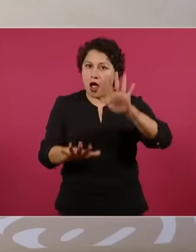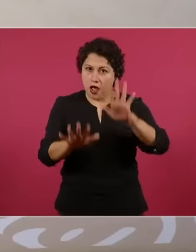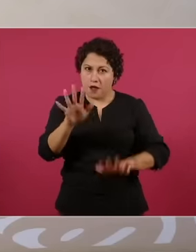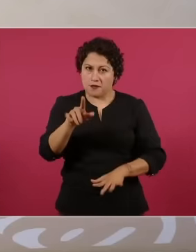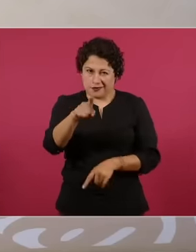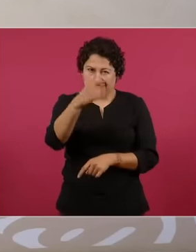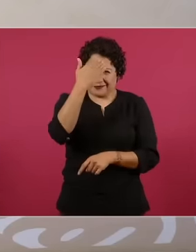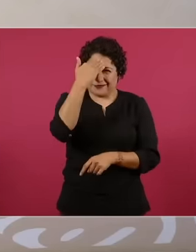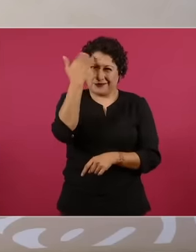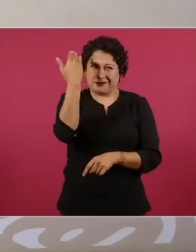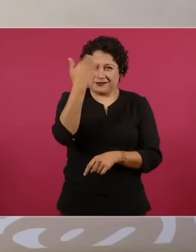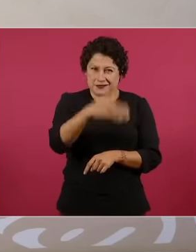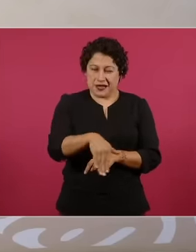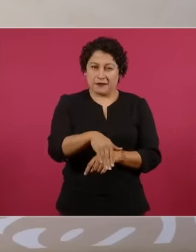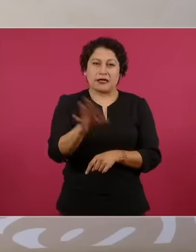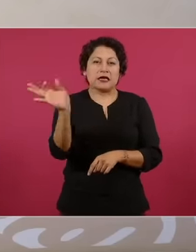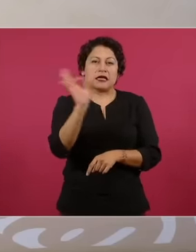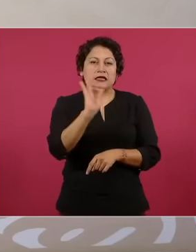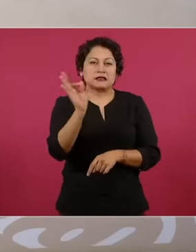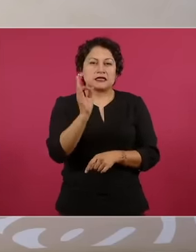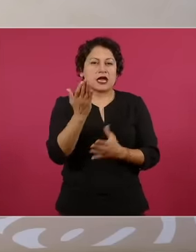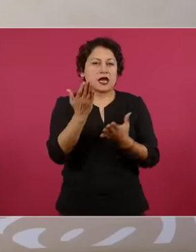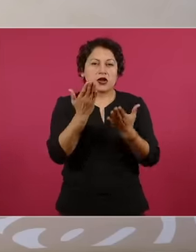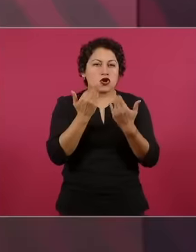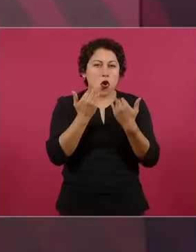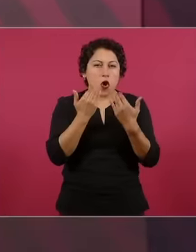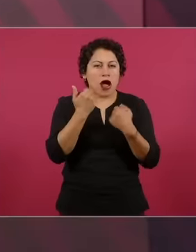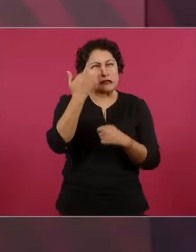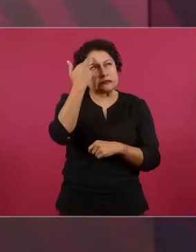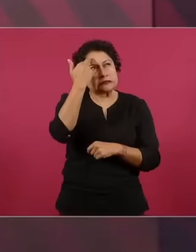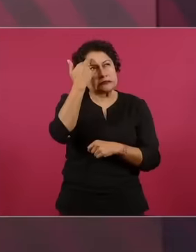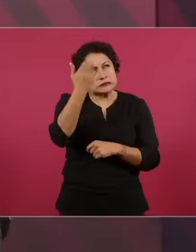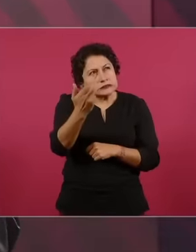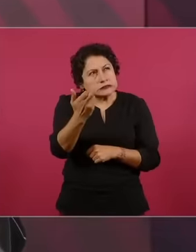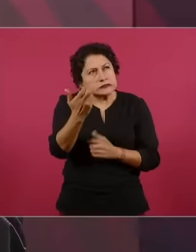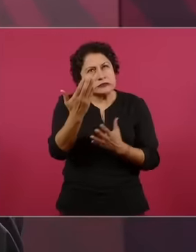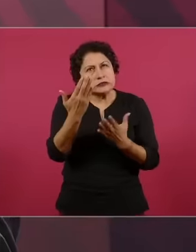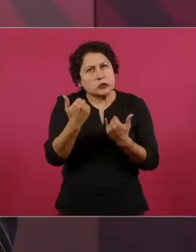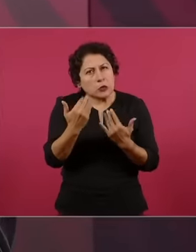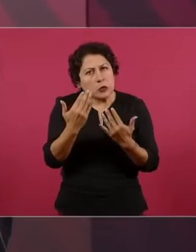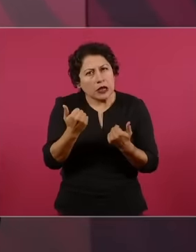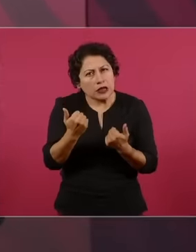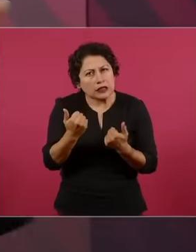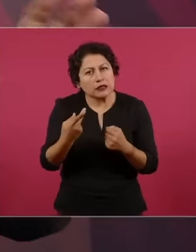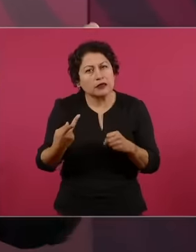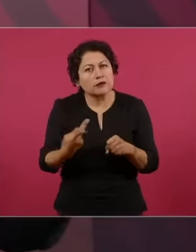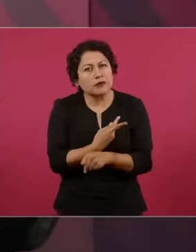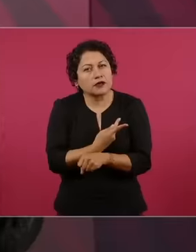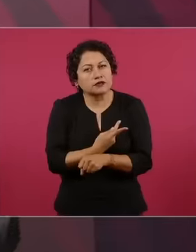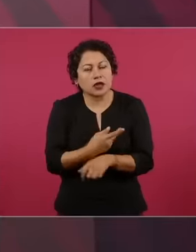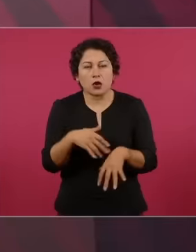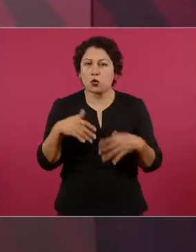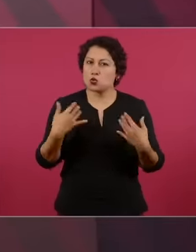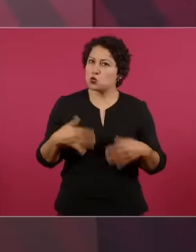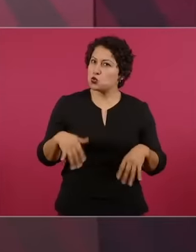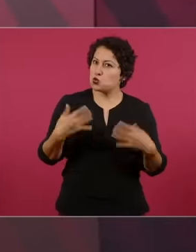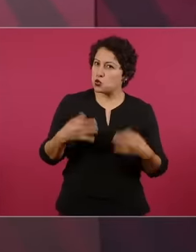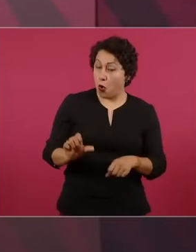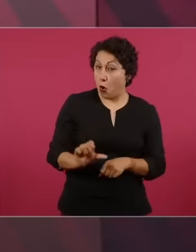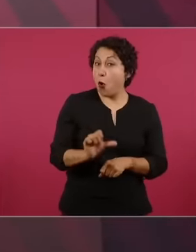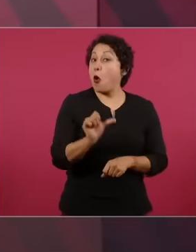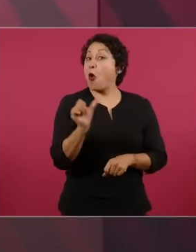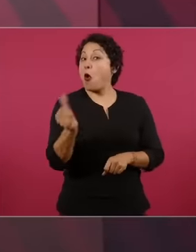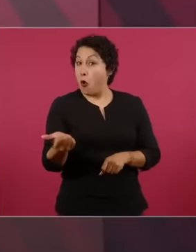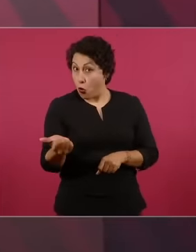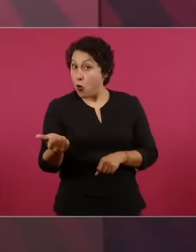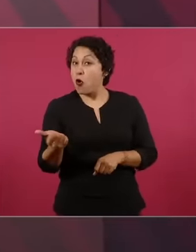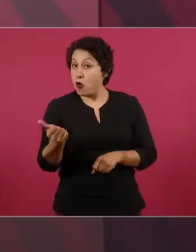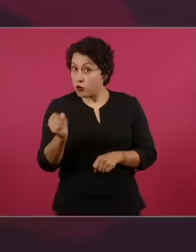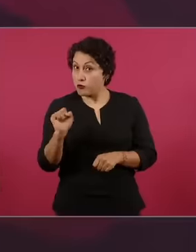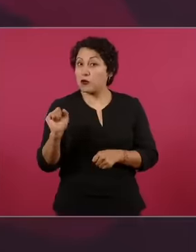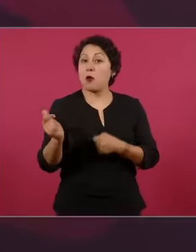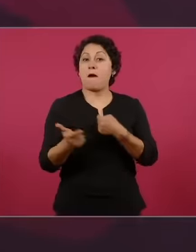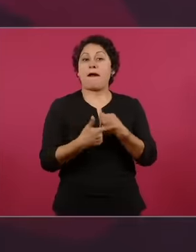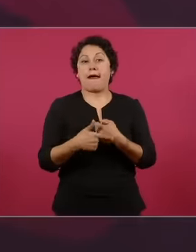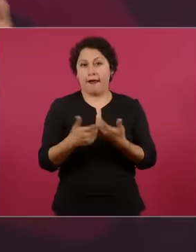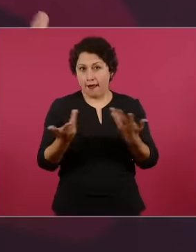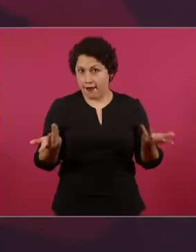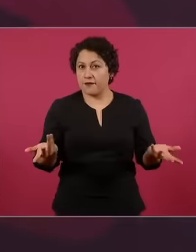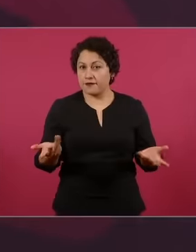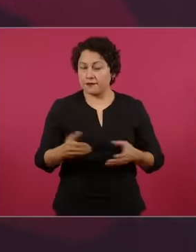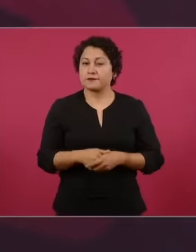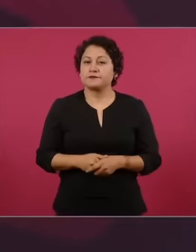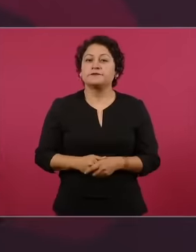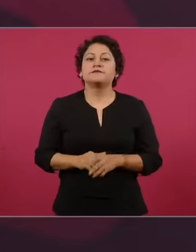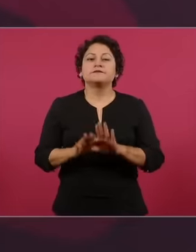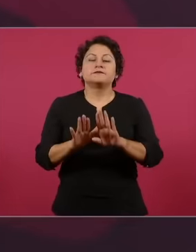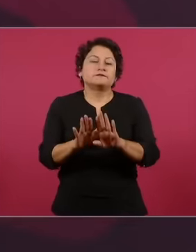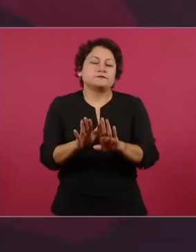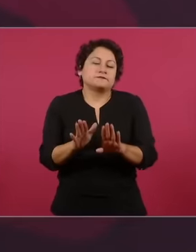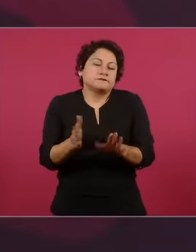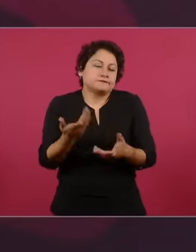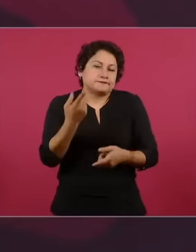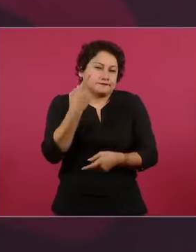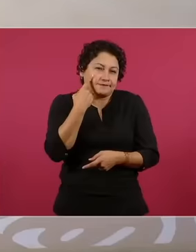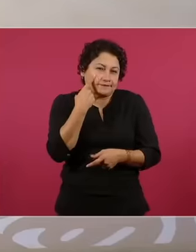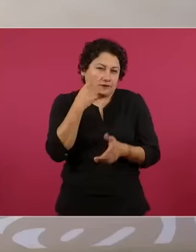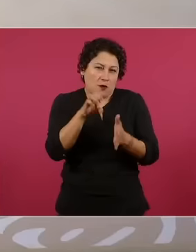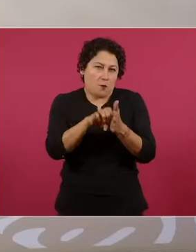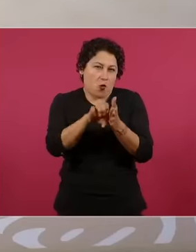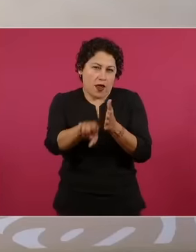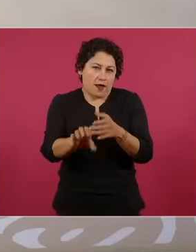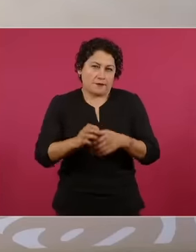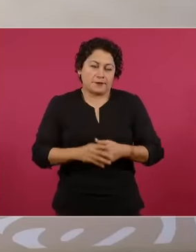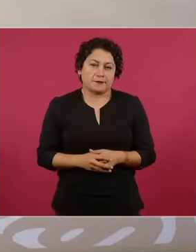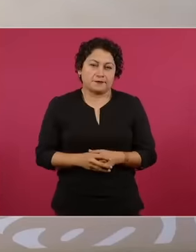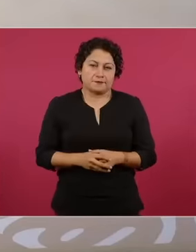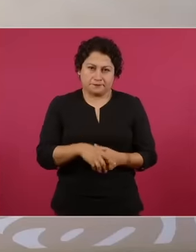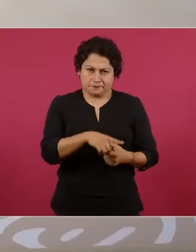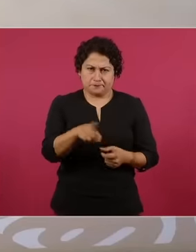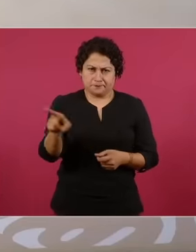It sounds metallic but it is surprising because imagine also how these